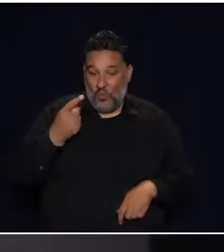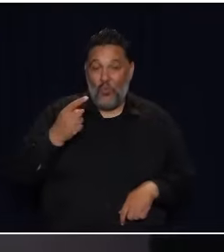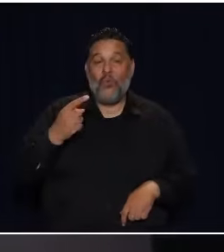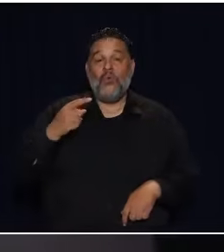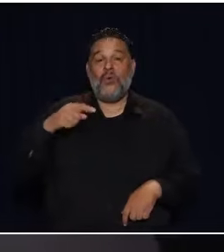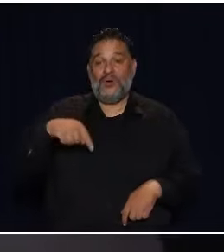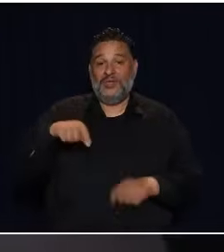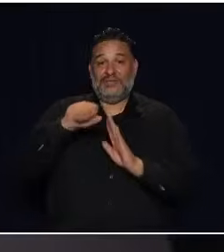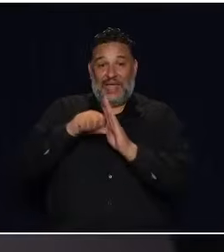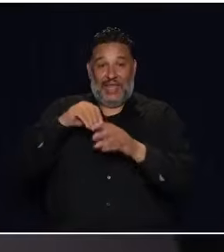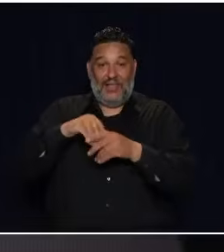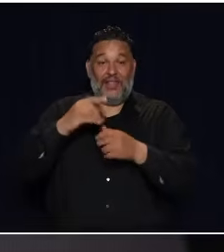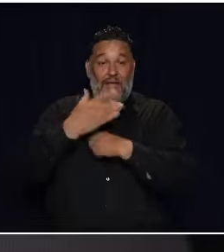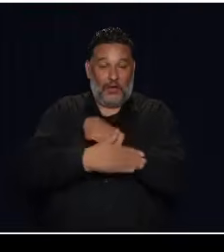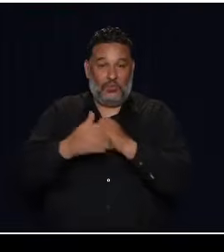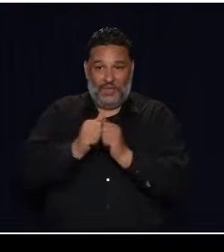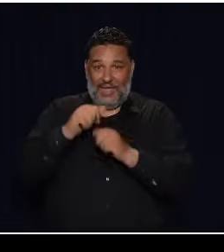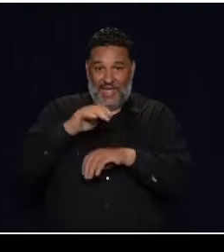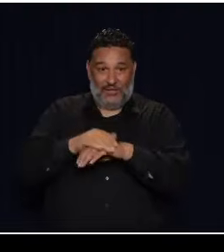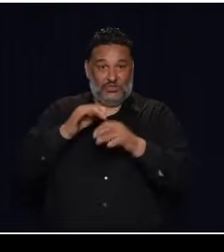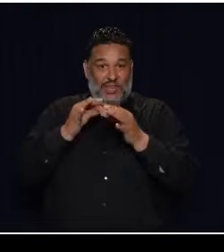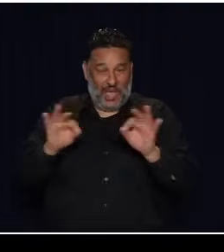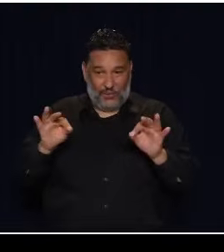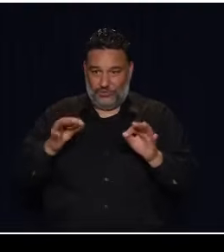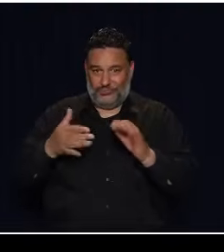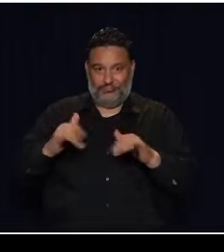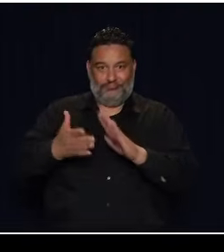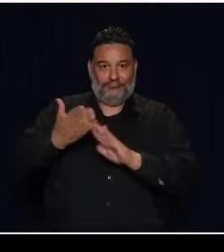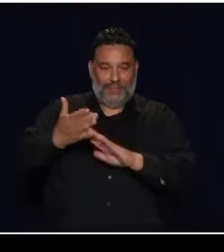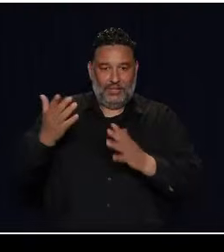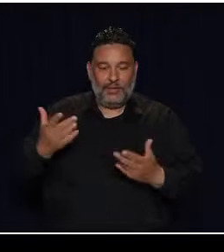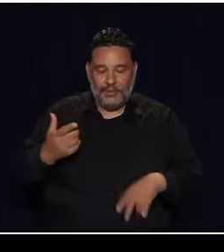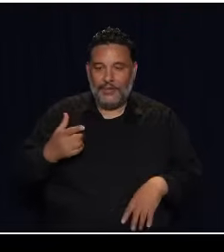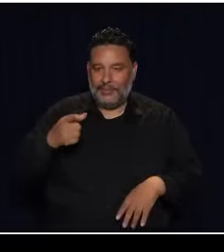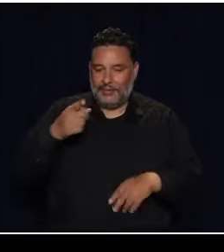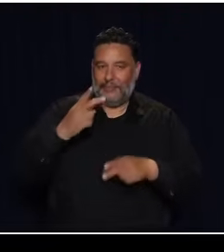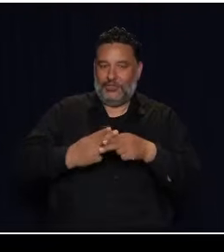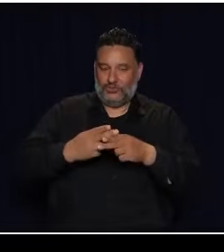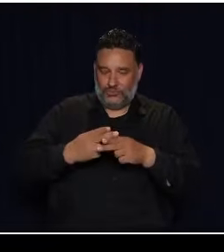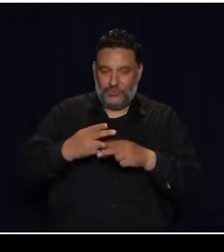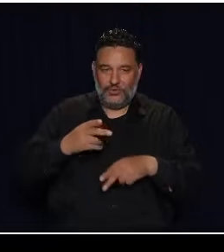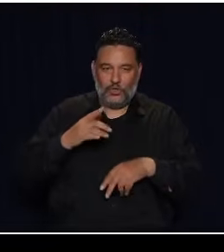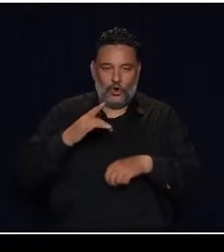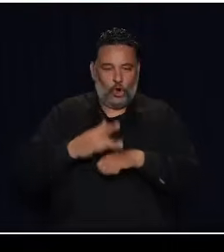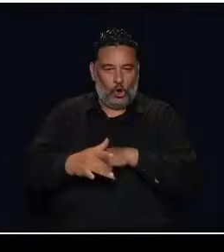RISK SCHOOLS. ARIZONA THE ONLY STATE WITH